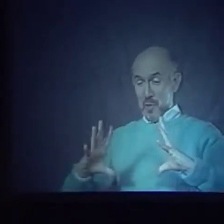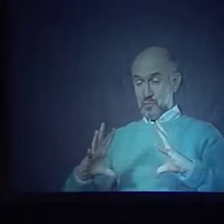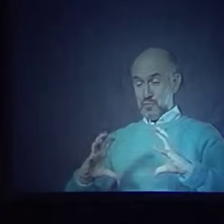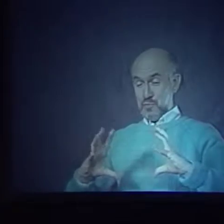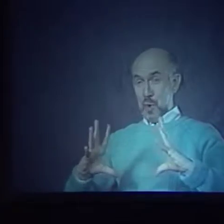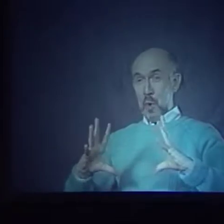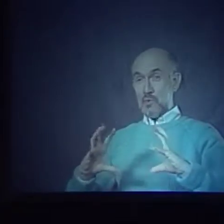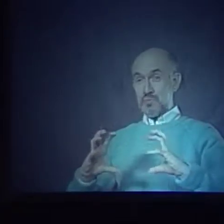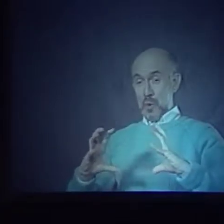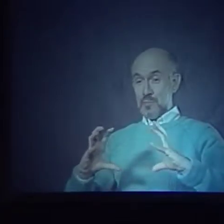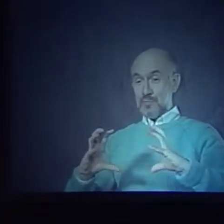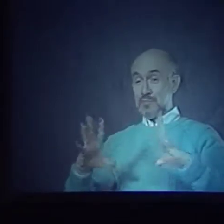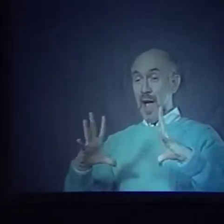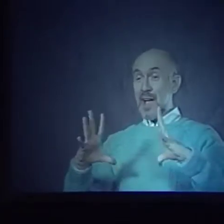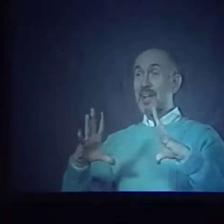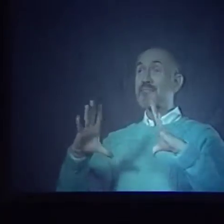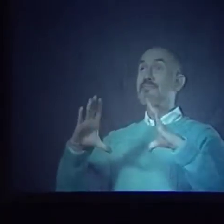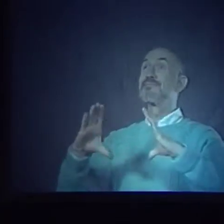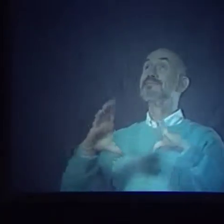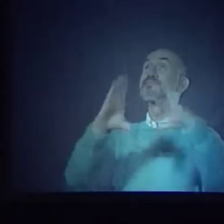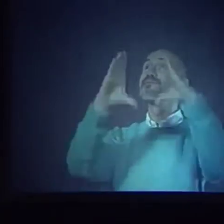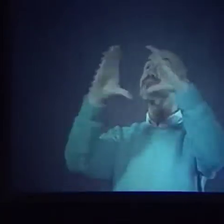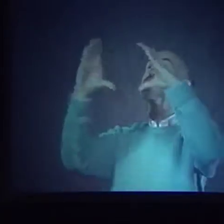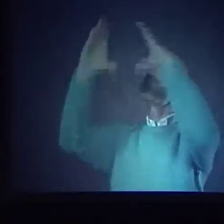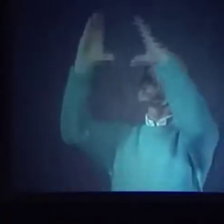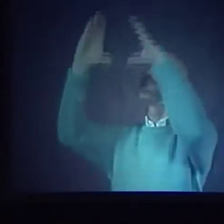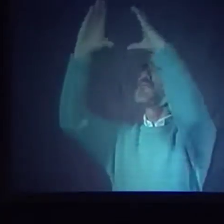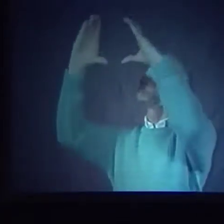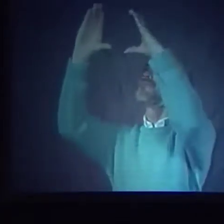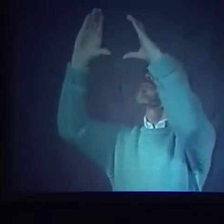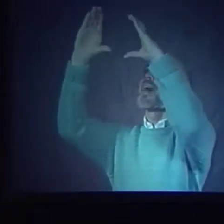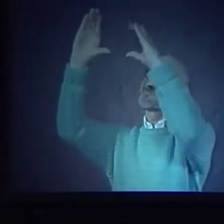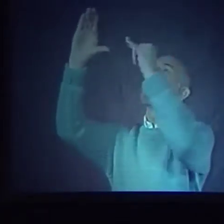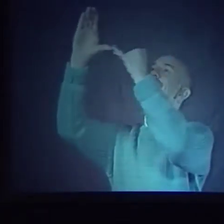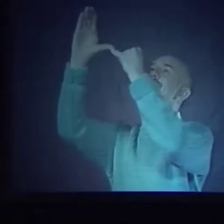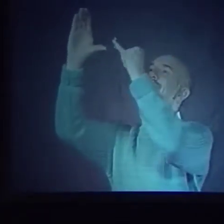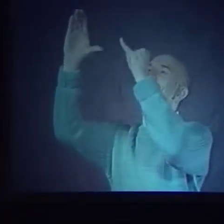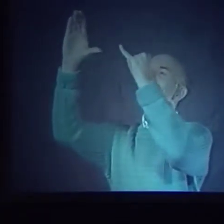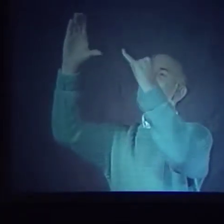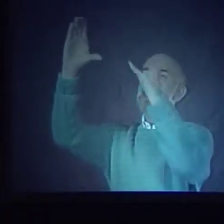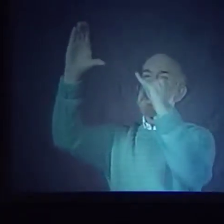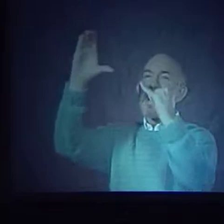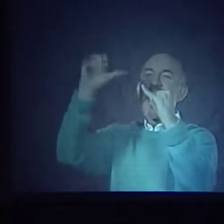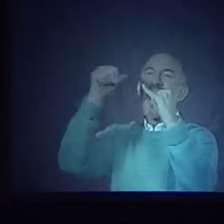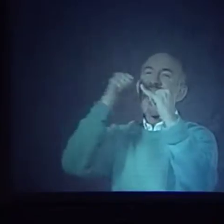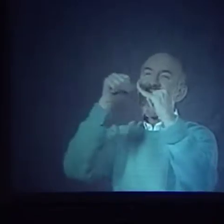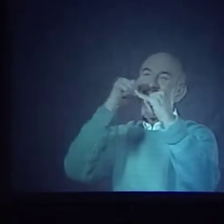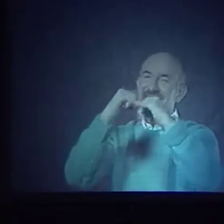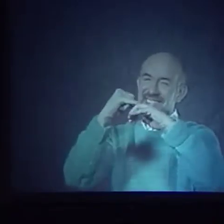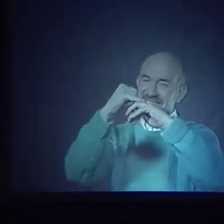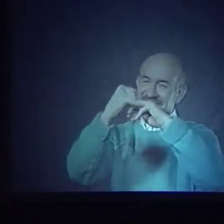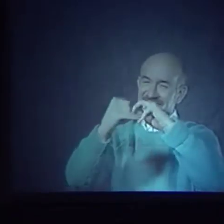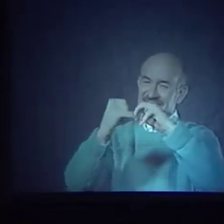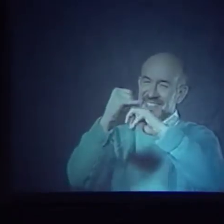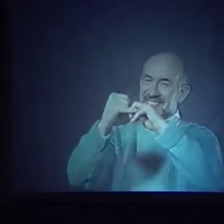IT'S A PURPLE BALLOON, AND SHE SQUEEZES IT, AND THE BALLOON RISES, BUT IT STOPS